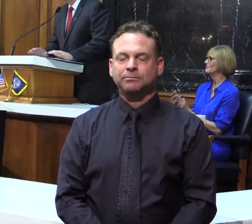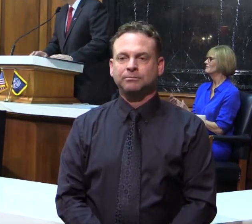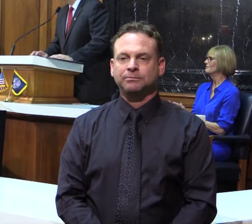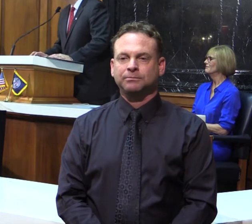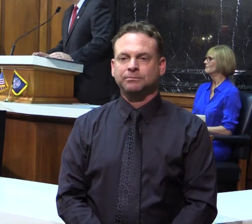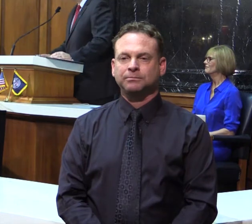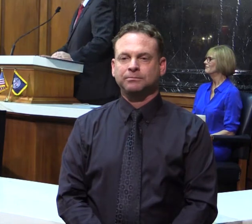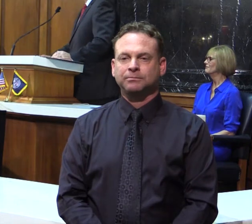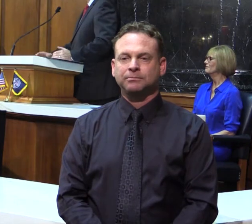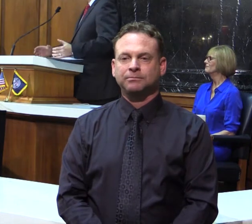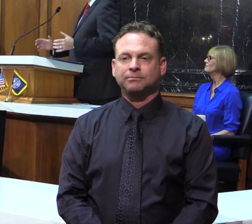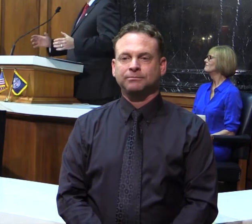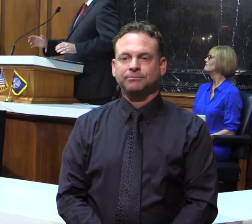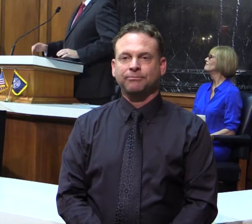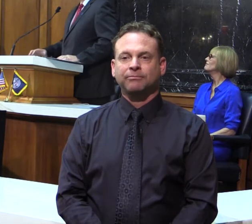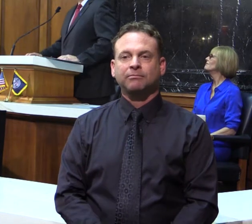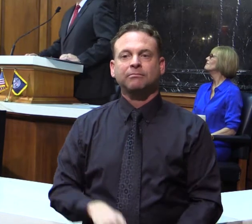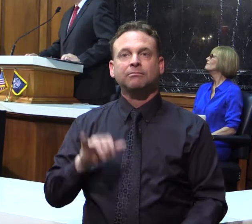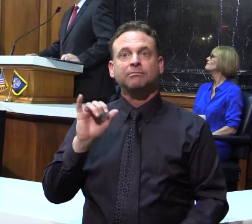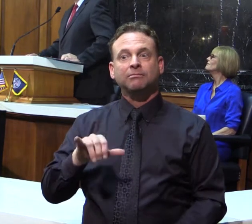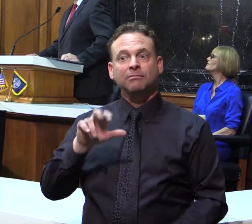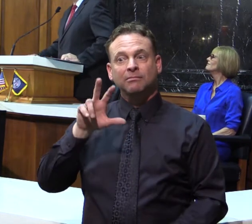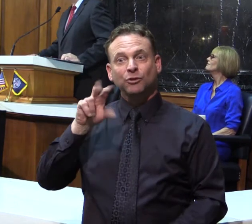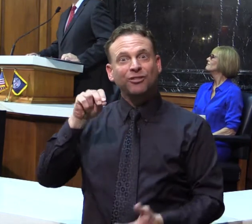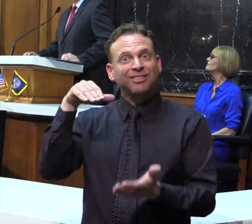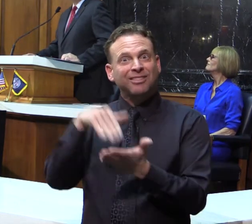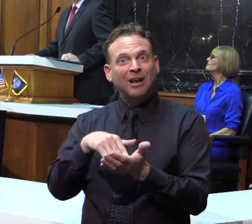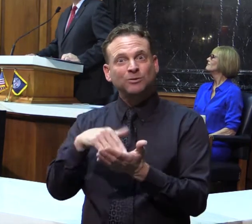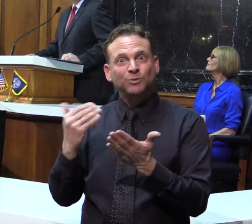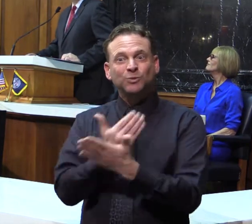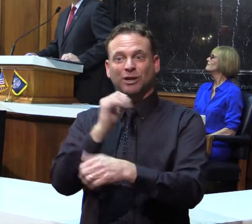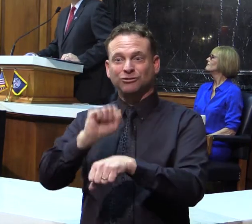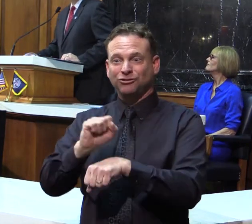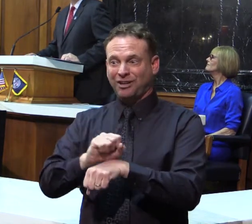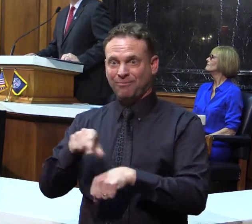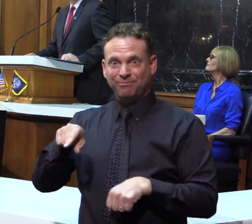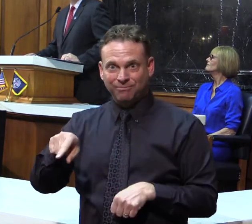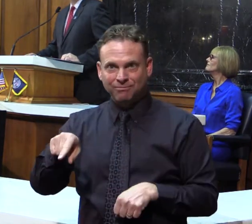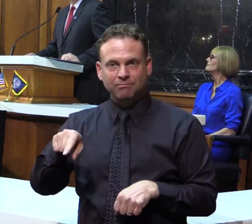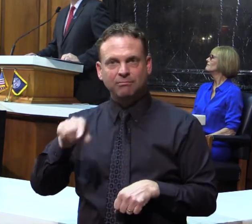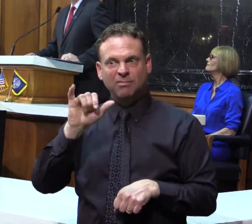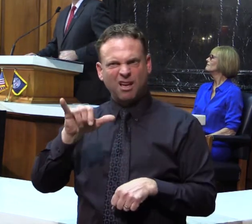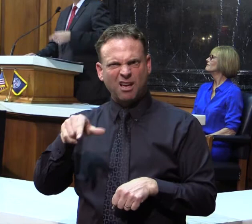And these are good jobs – with wages one-quarter higher than the average Hoosier wage.